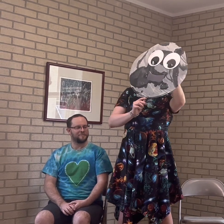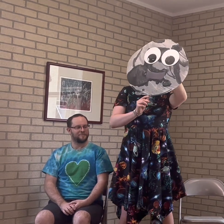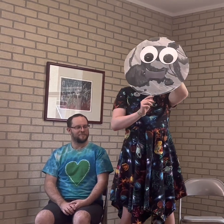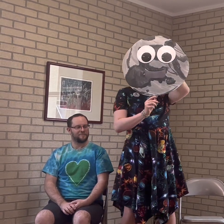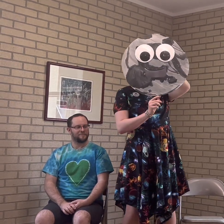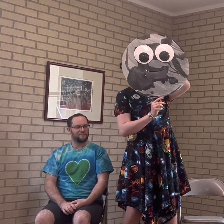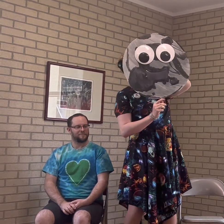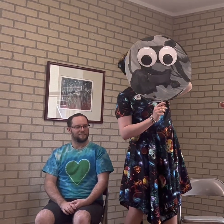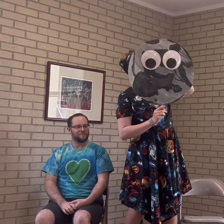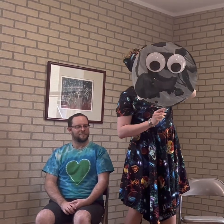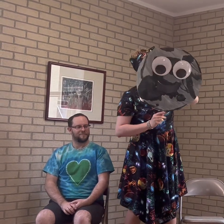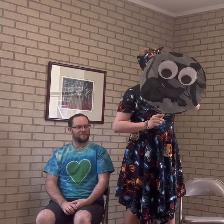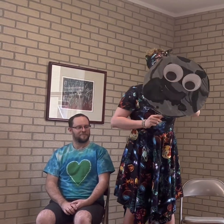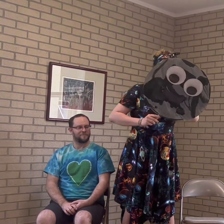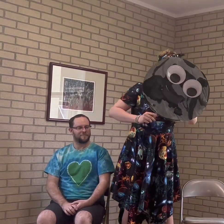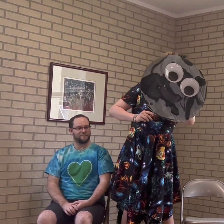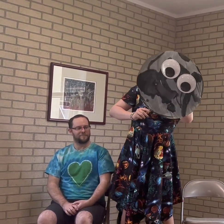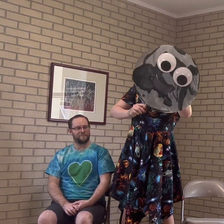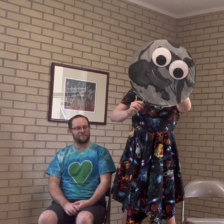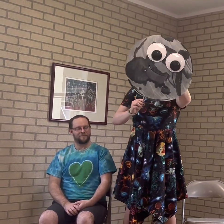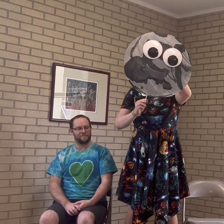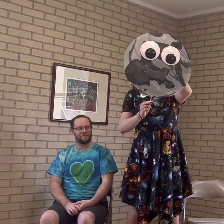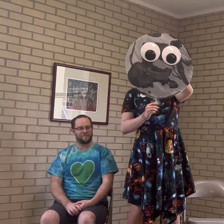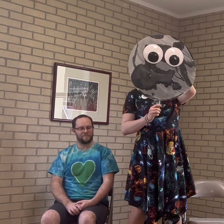your orbit.